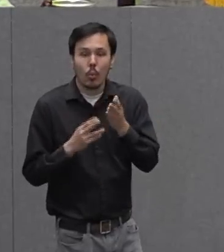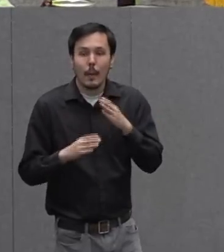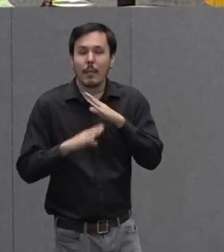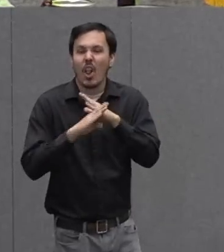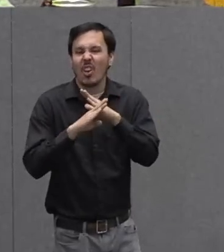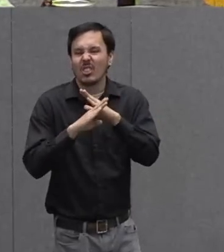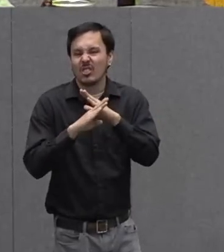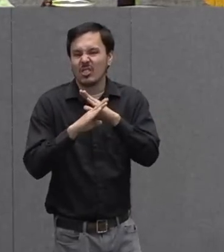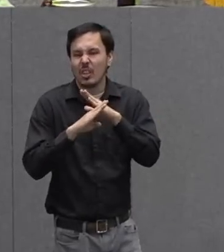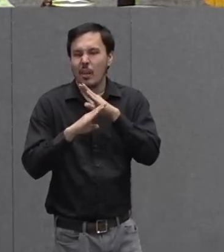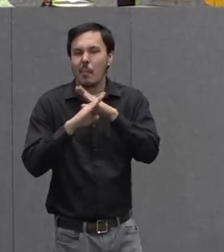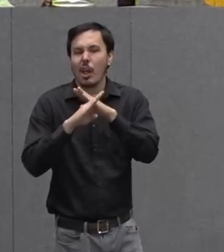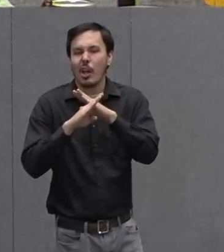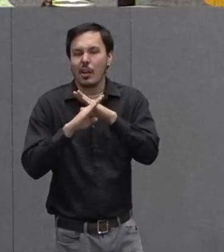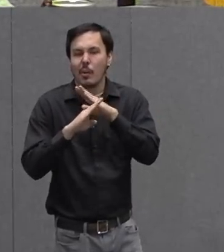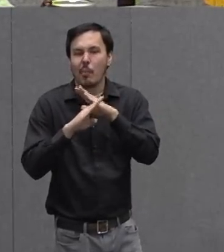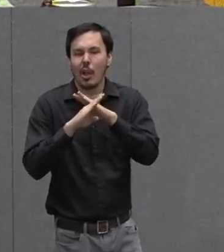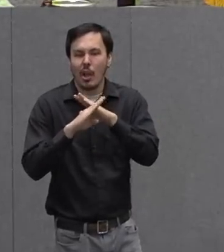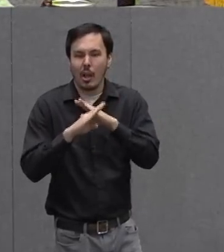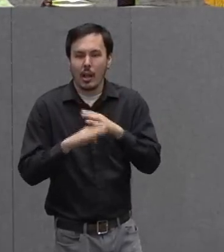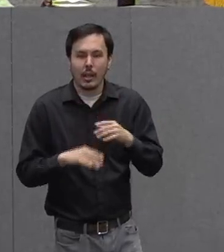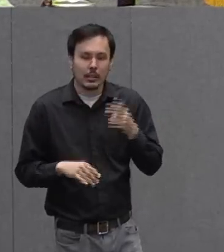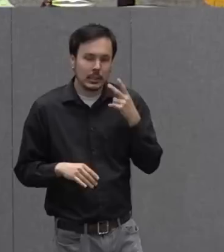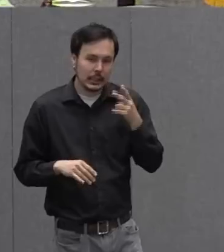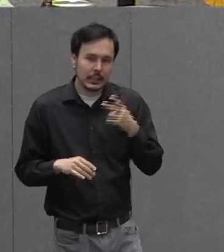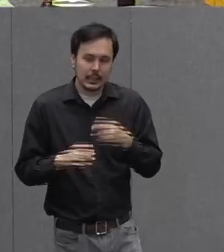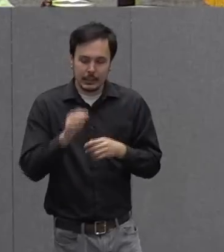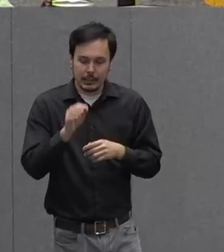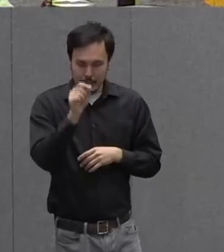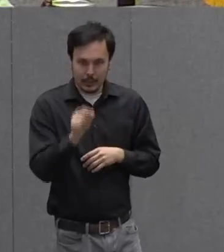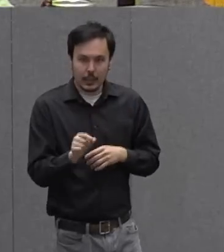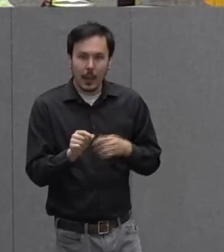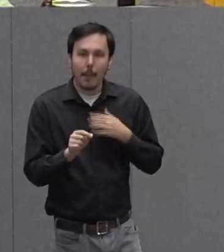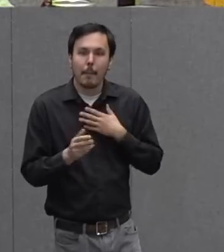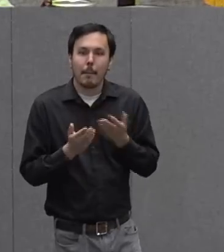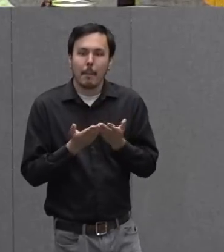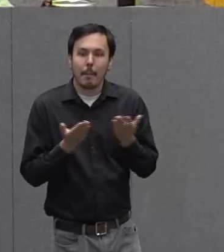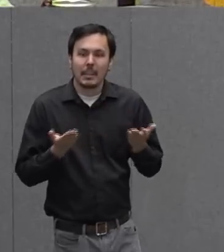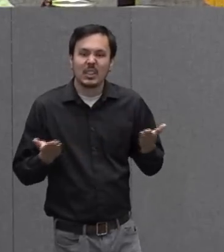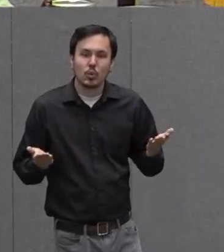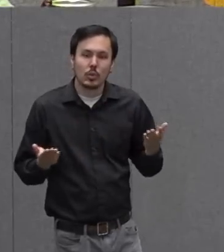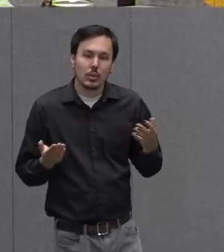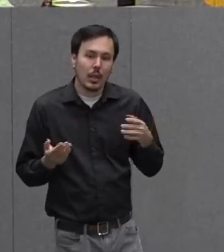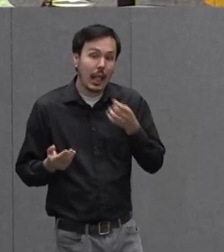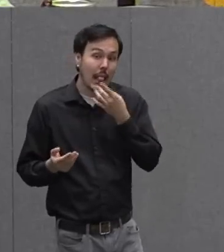So I'm showing arrows going towards my object and then it's not passing through.